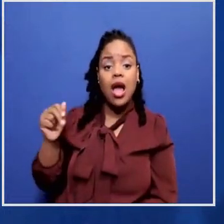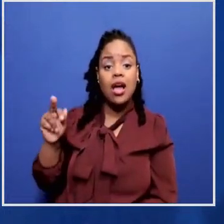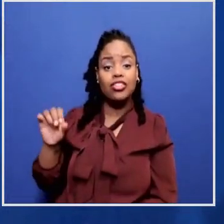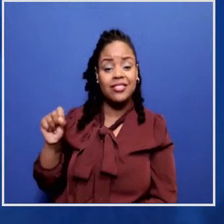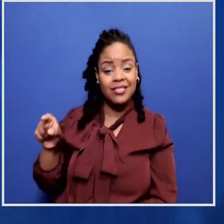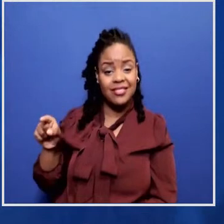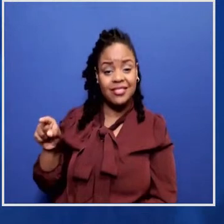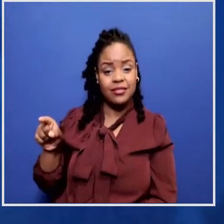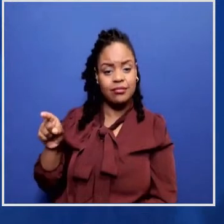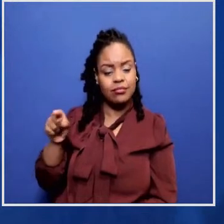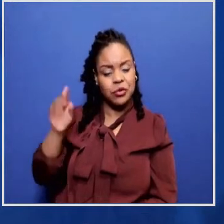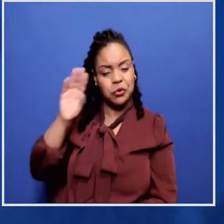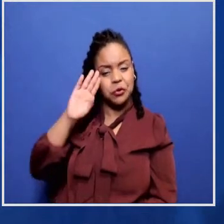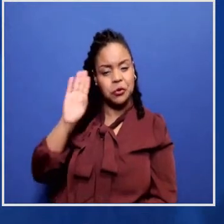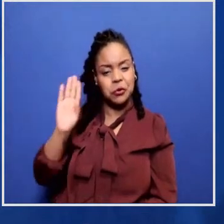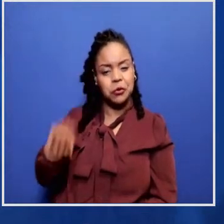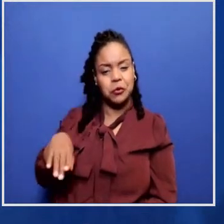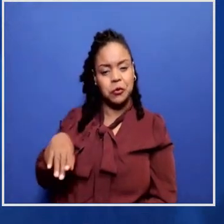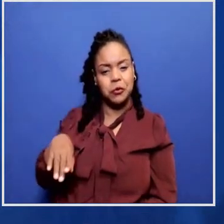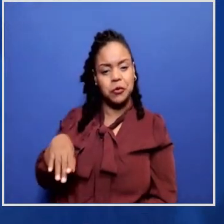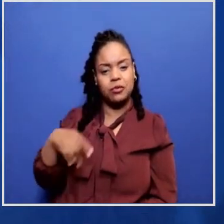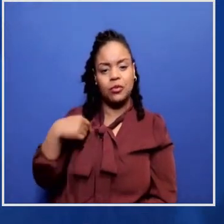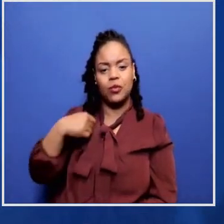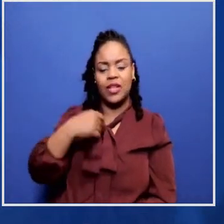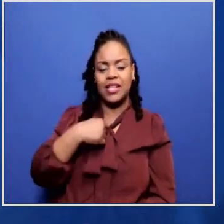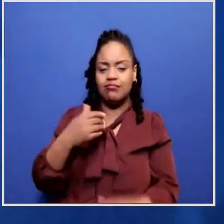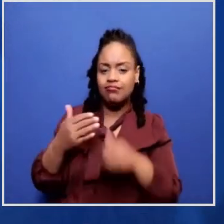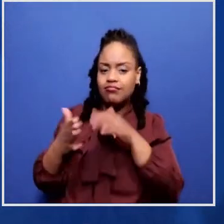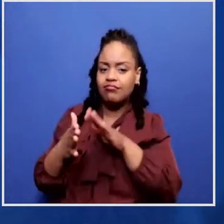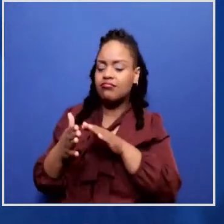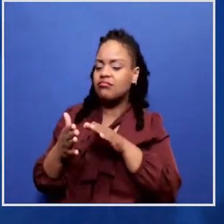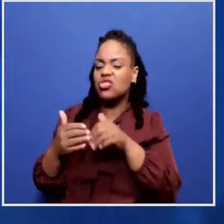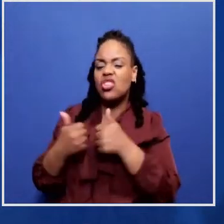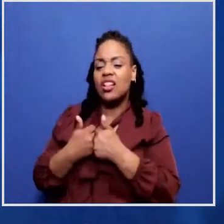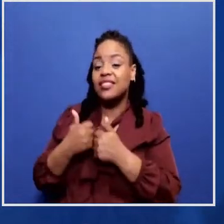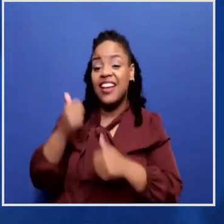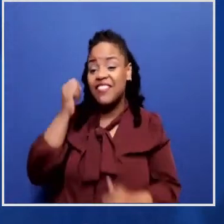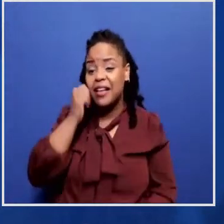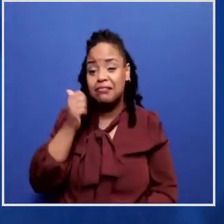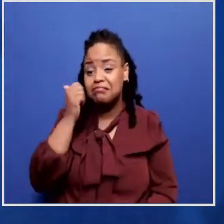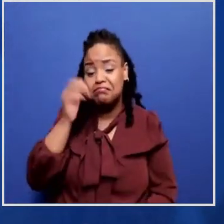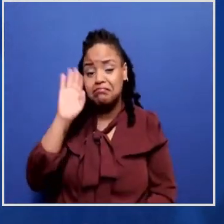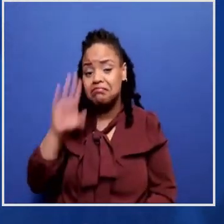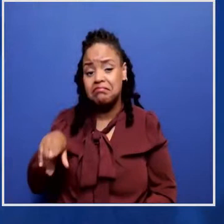MILLIONS OF PEOPLE EVERY DAY. AND, LIKE DR. KING, VICE